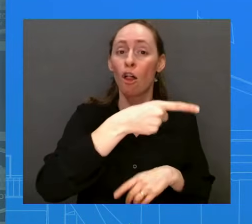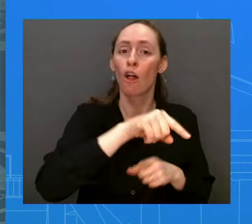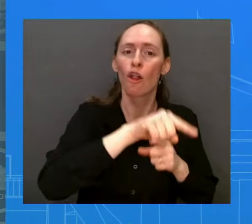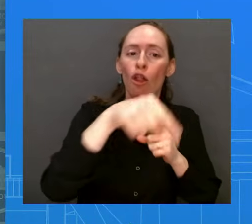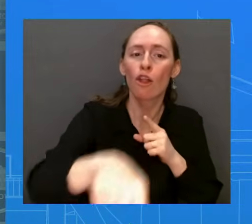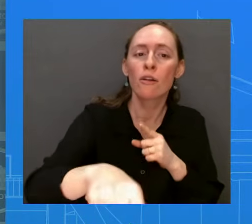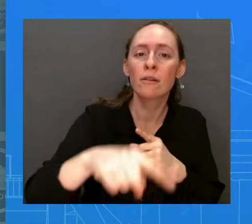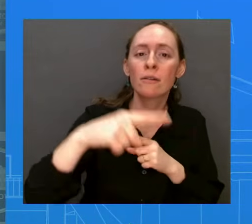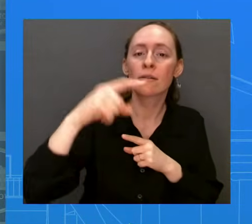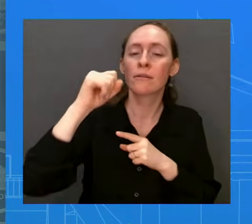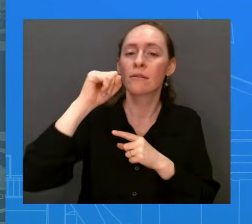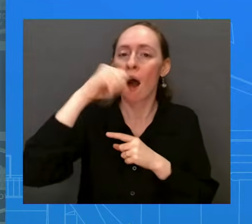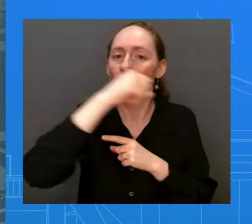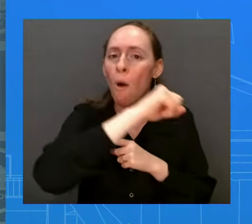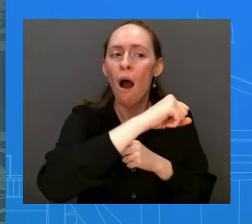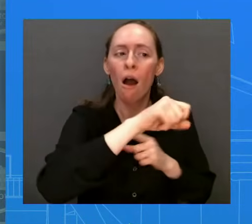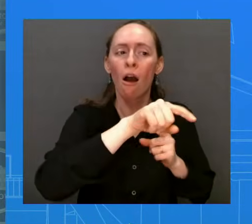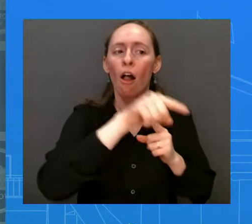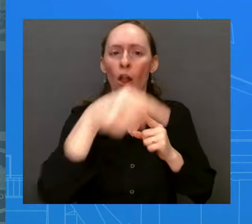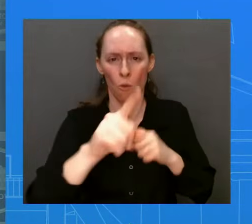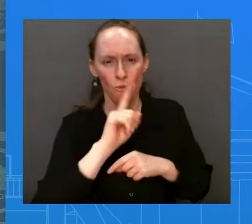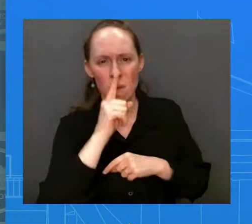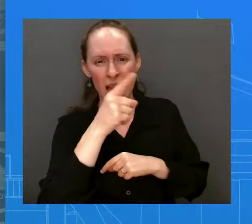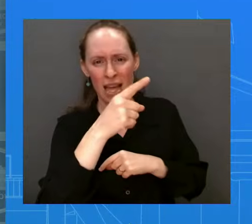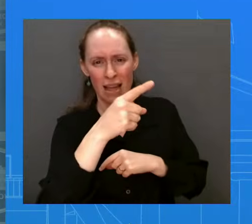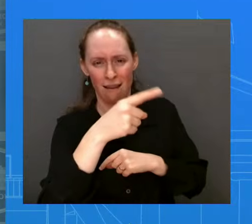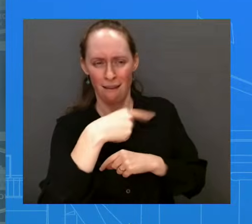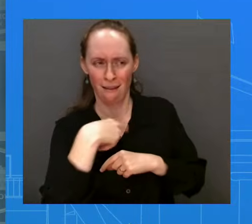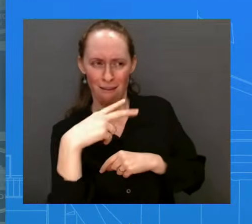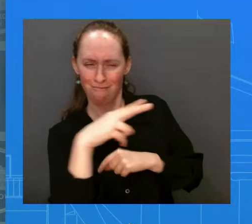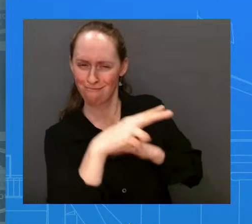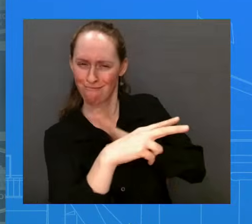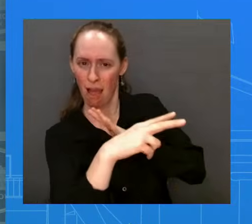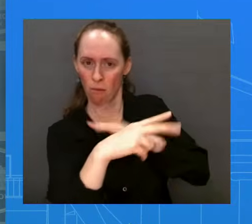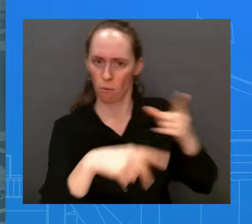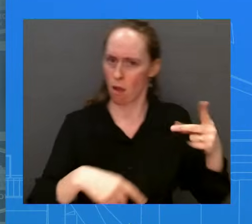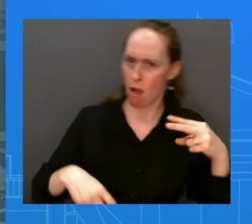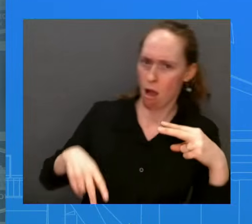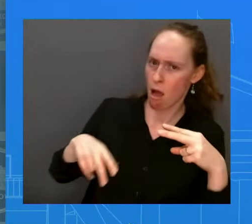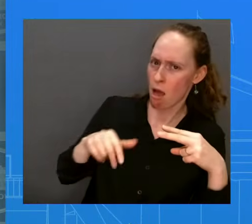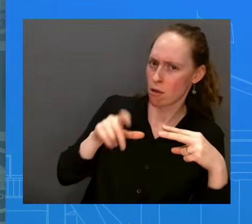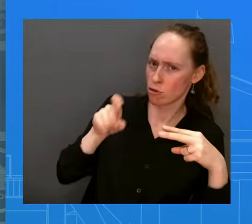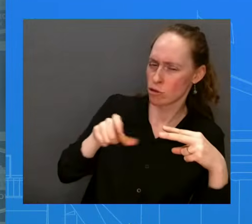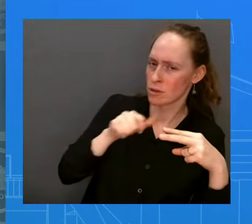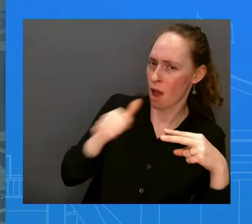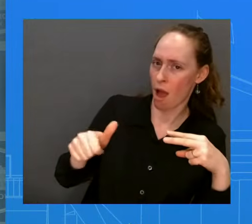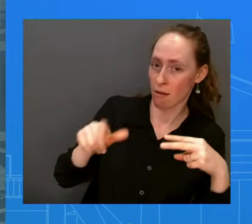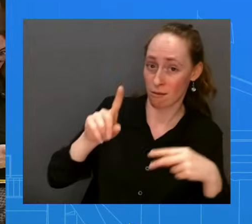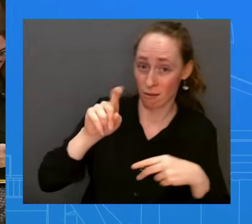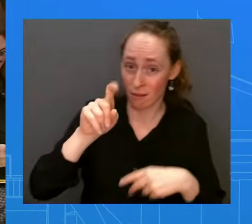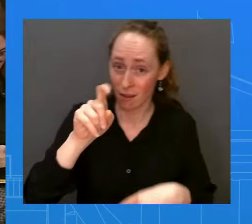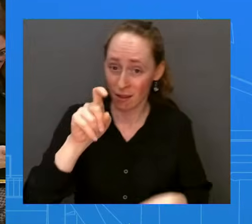The Press: Okay. Even Chinese-claimed airspace? Mr. Kirby: There is no U.S. surveillance aircraft in Chinese airspace. The Press: Okay. And then, just finally,